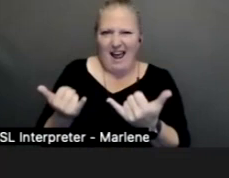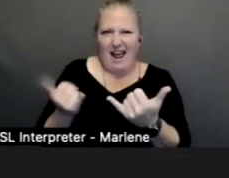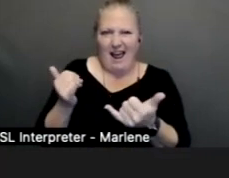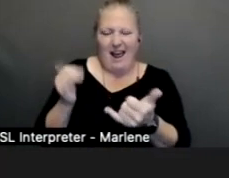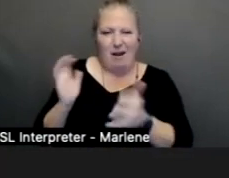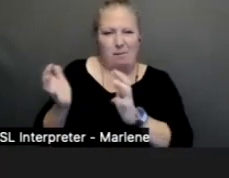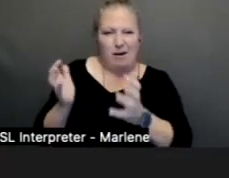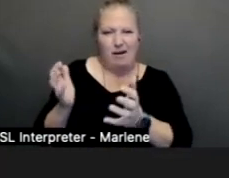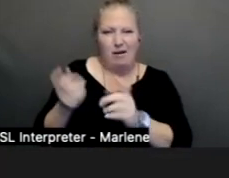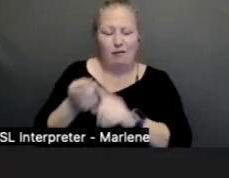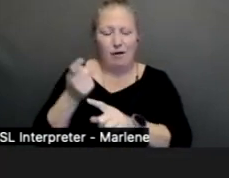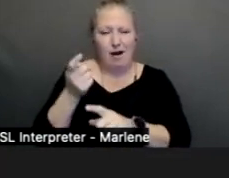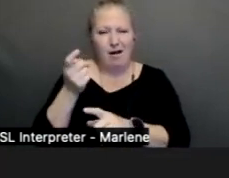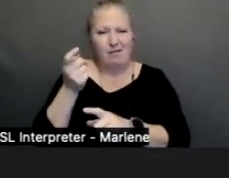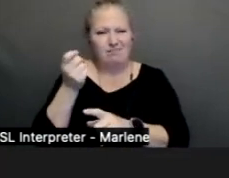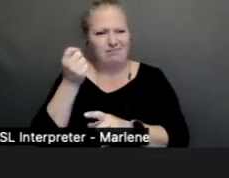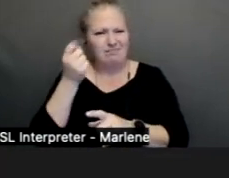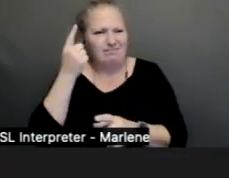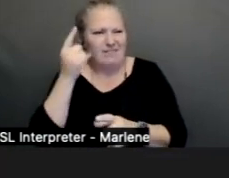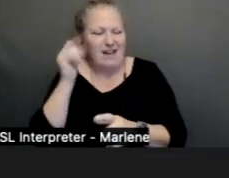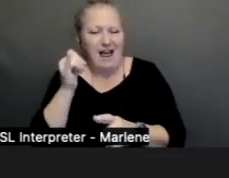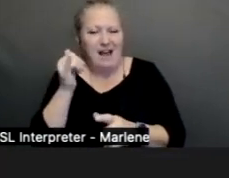both from a practical and then also, just from a stewardess stewardship